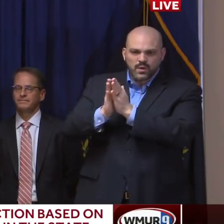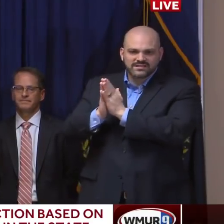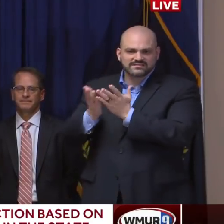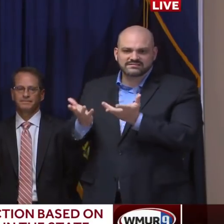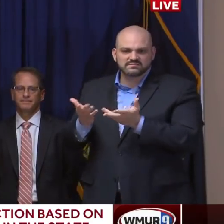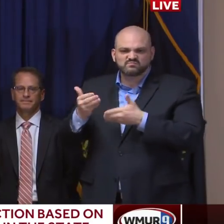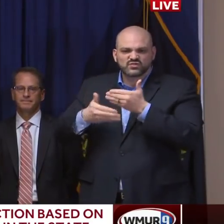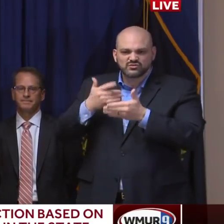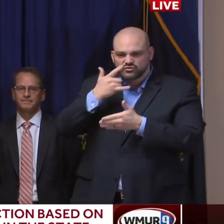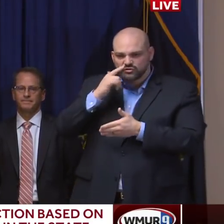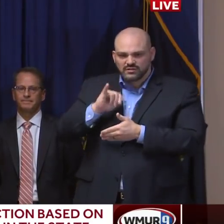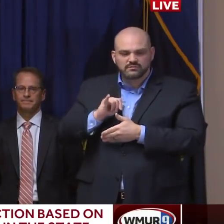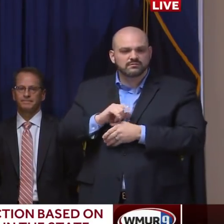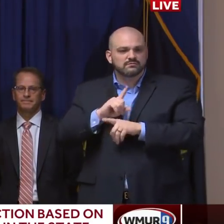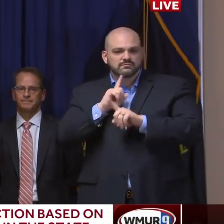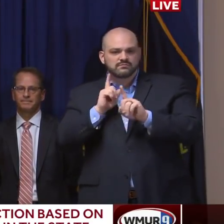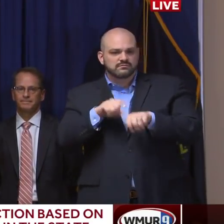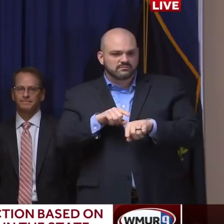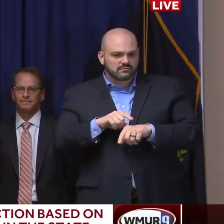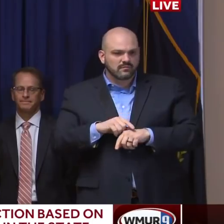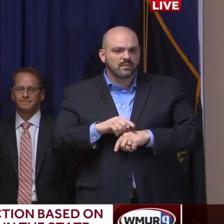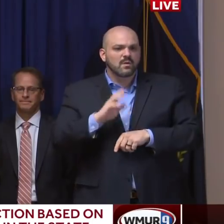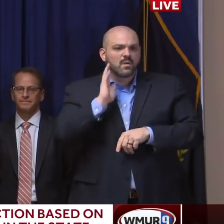WHAT IS THE GENERAL PROCESS FOR THE REQUESTS?